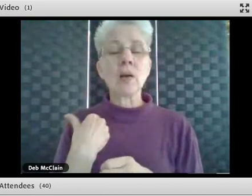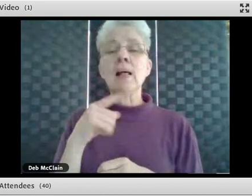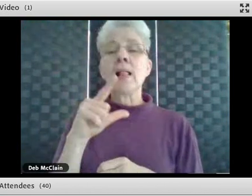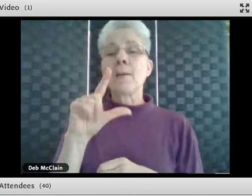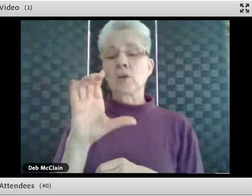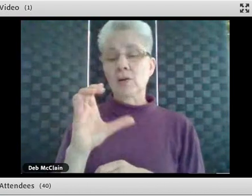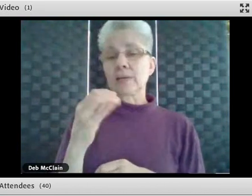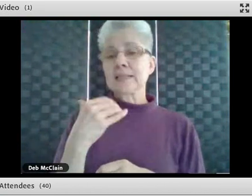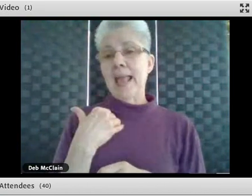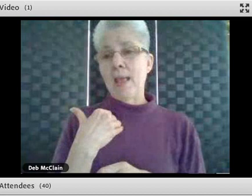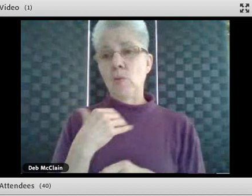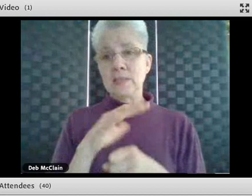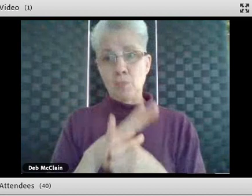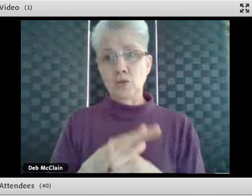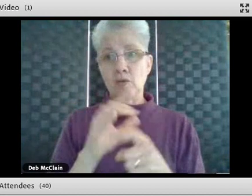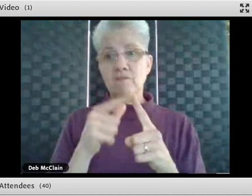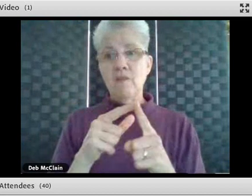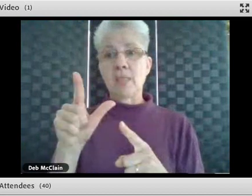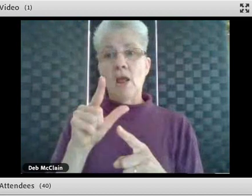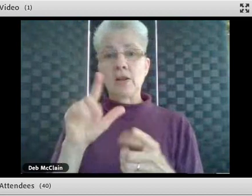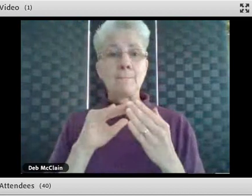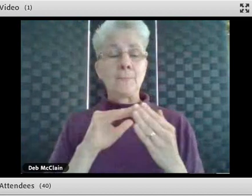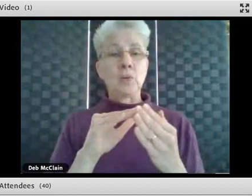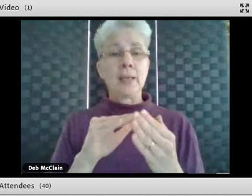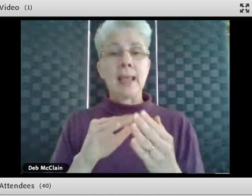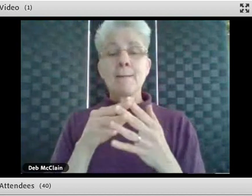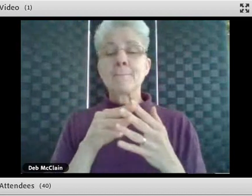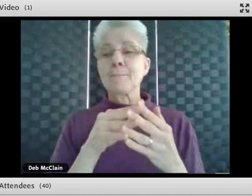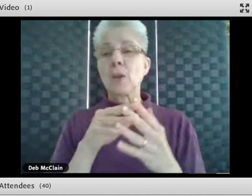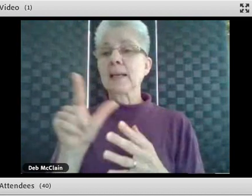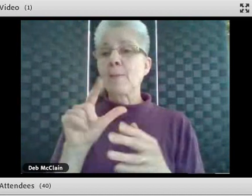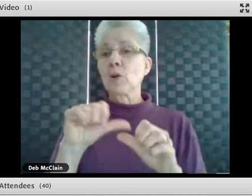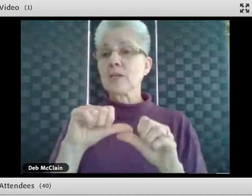kind of under pressure from the library community and the American Library Association,